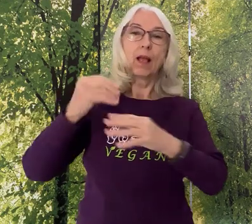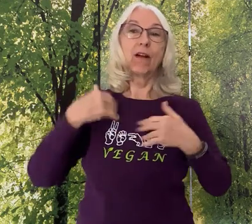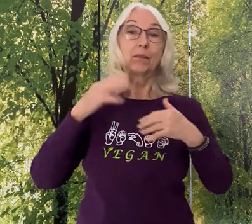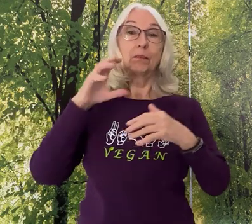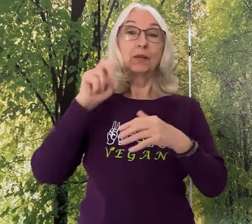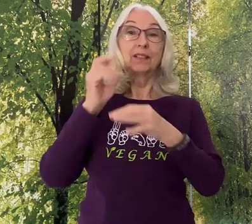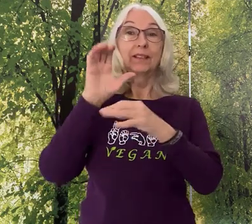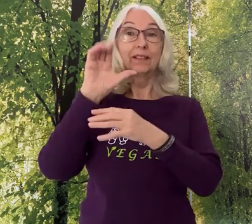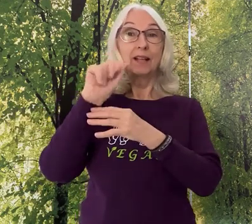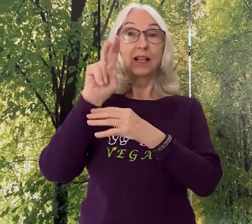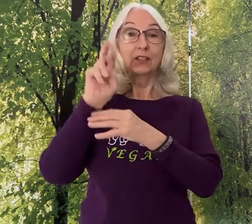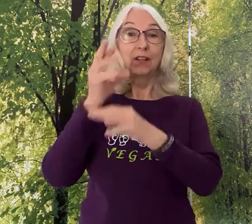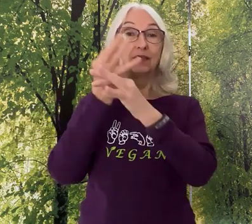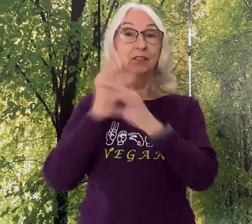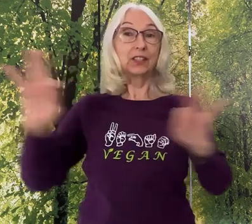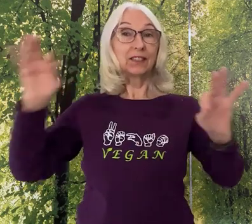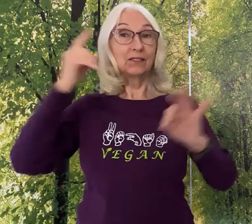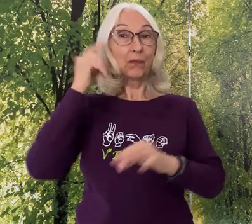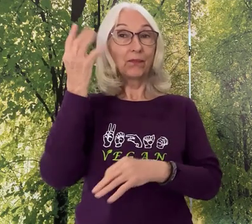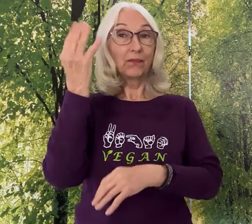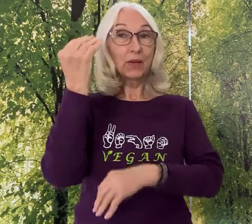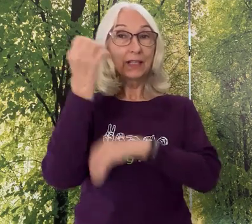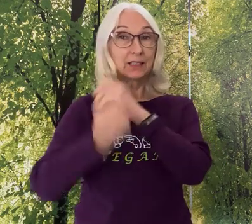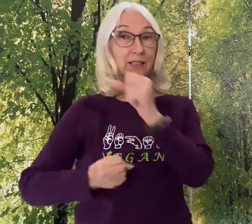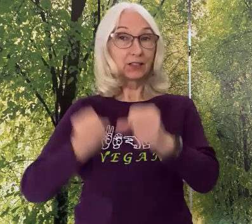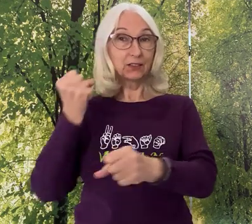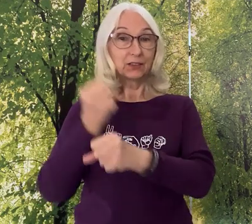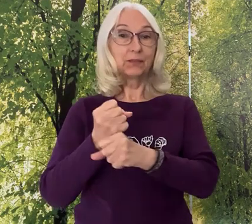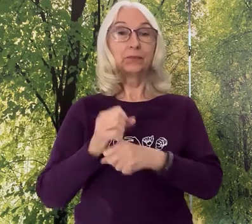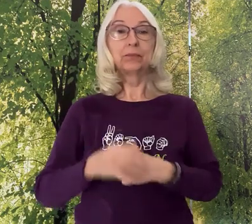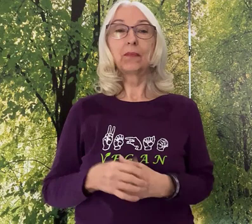and have been cancer-free for 14 years.